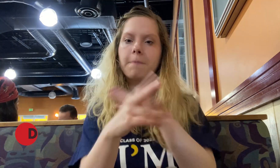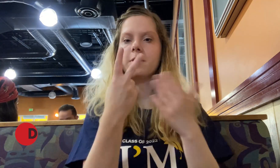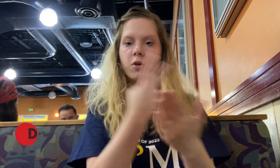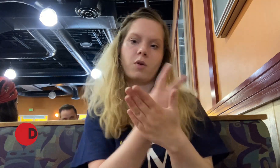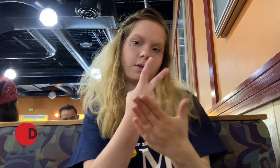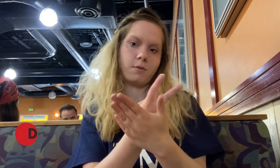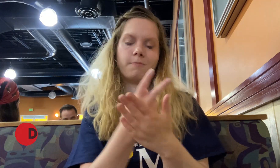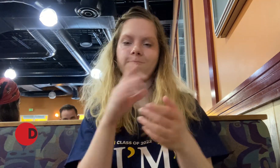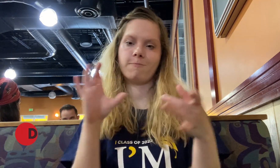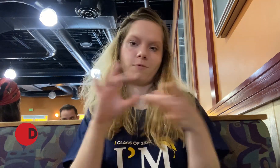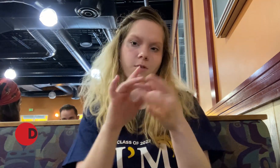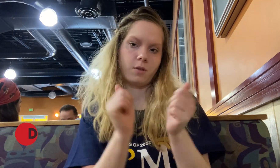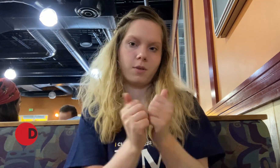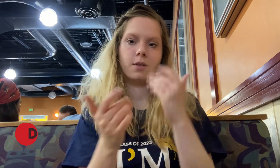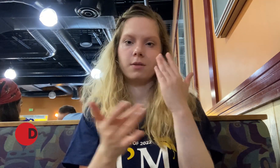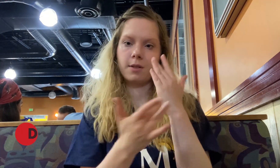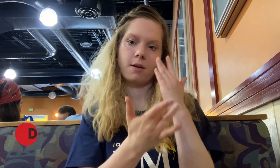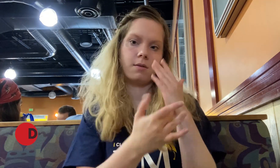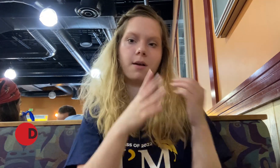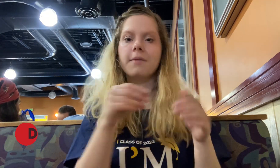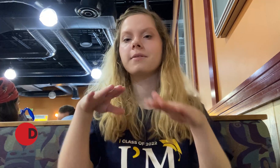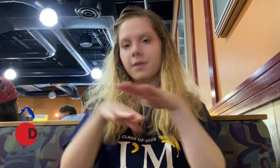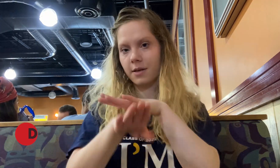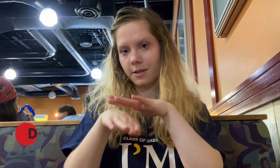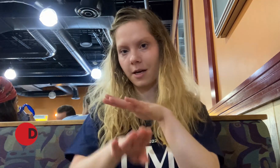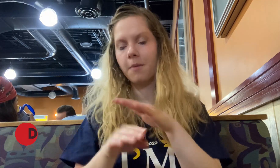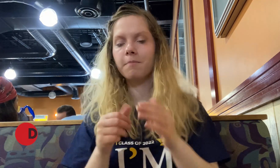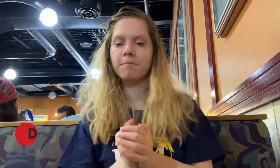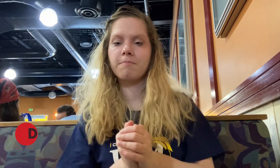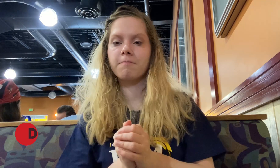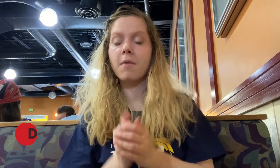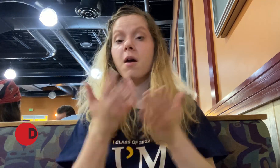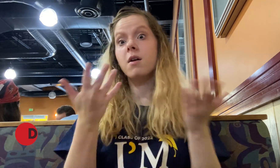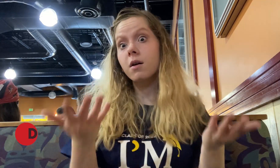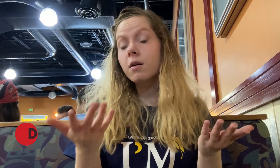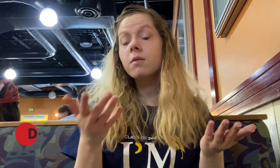graduate school for technology and accessibility.